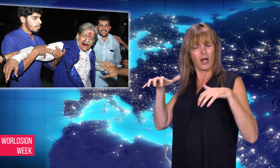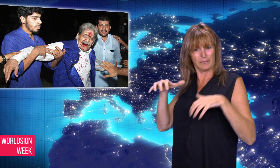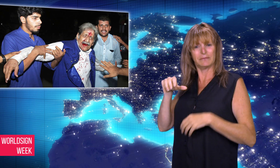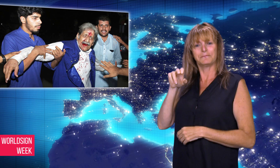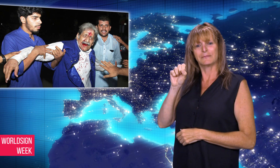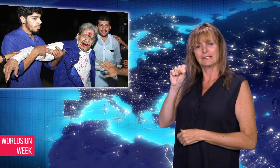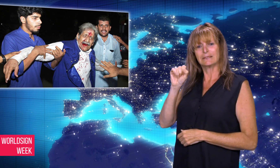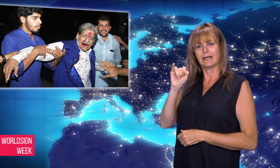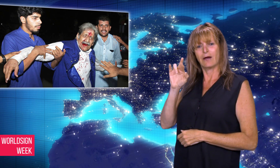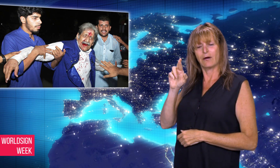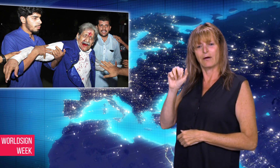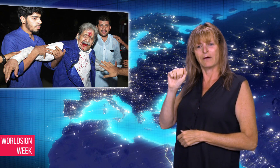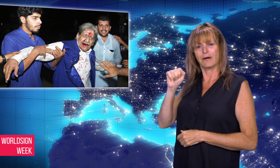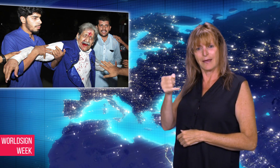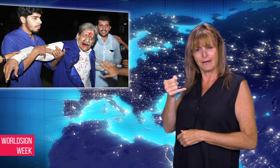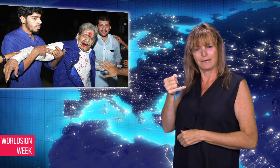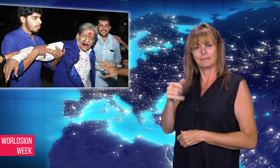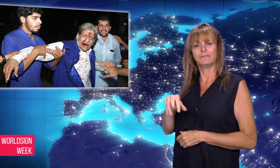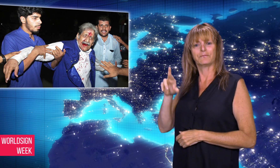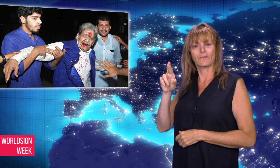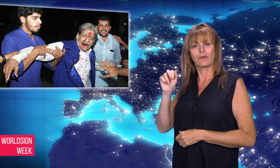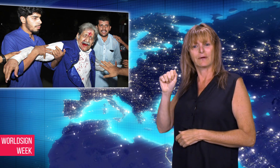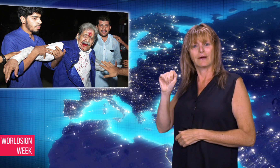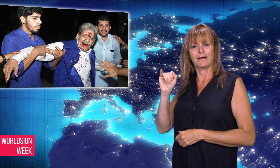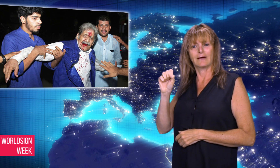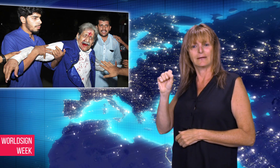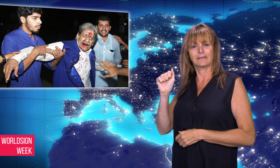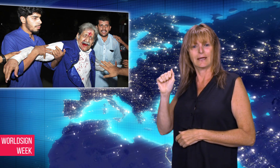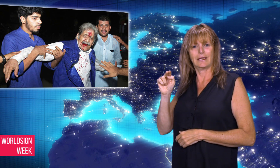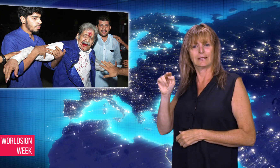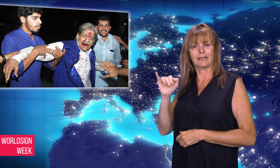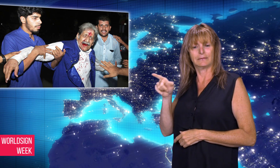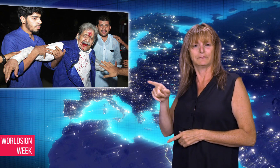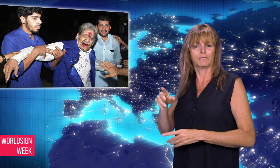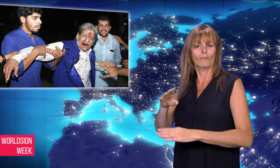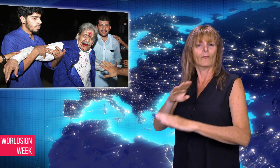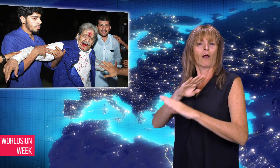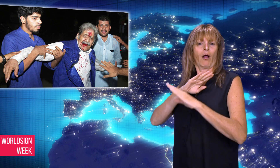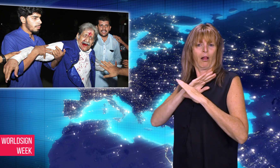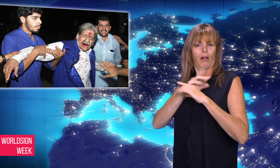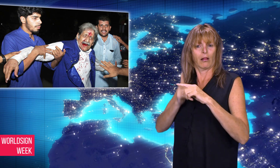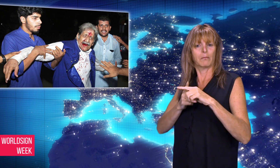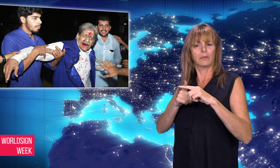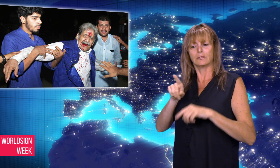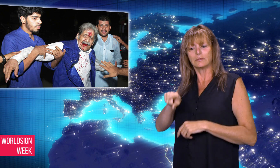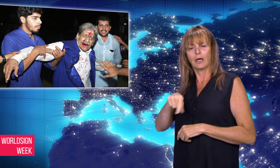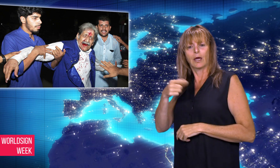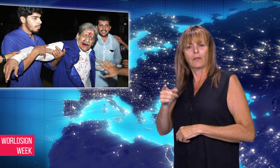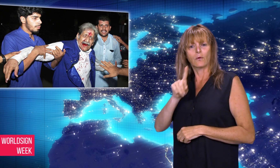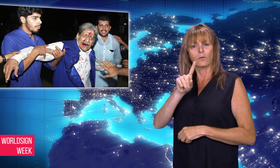Siraj Raisani, was killed with other